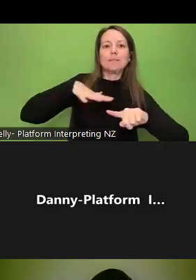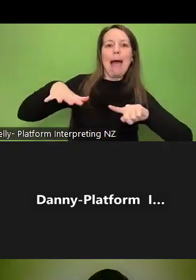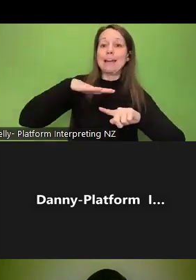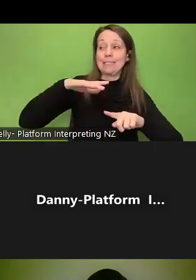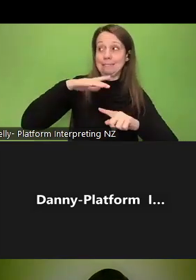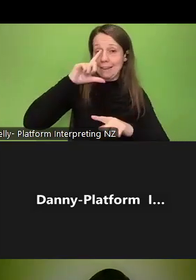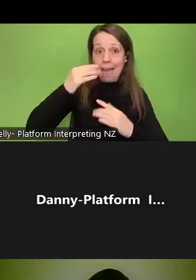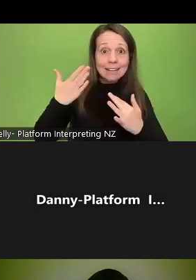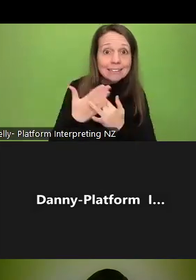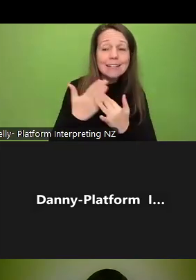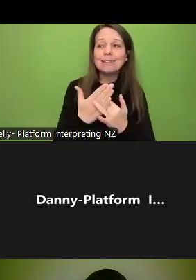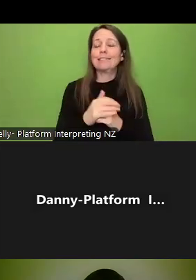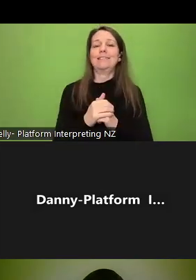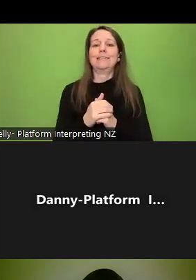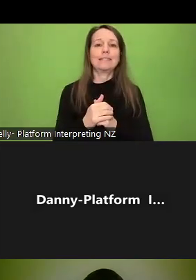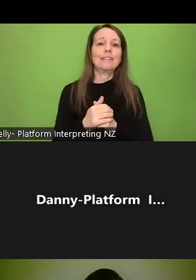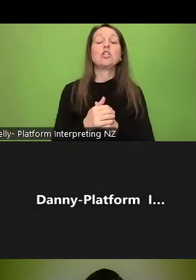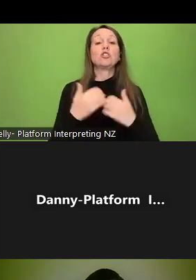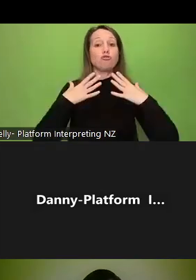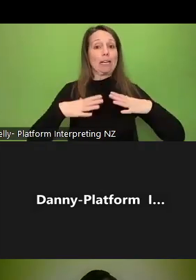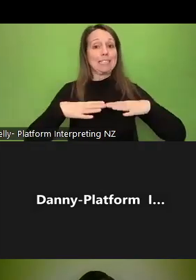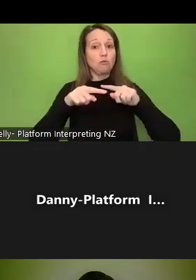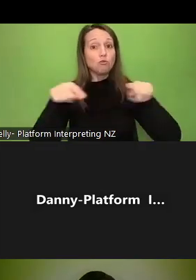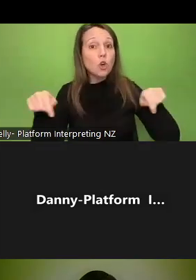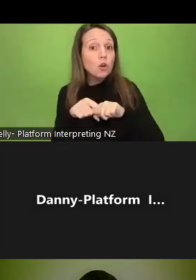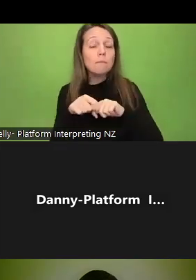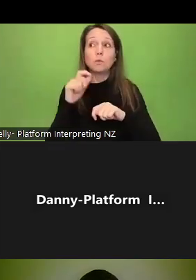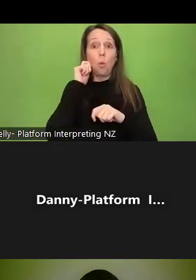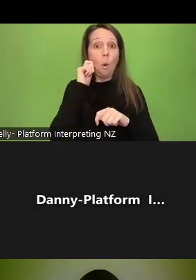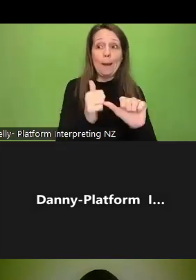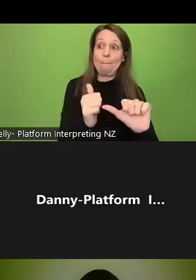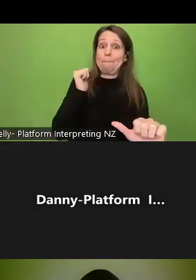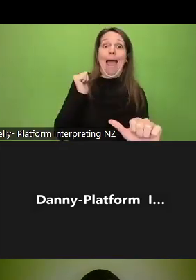dressing room and toilets are accessible, so getting to all the spaces needed, and